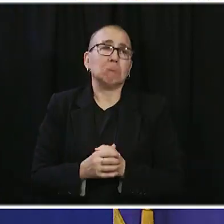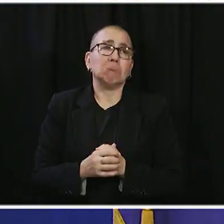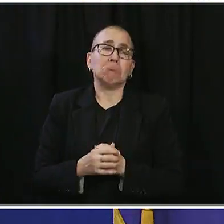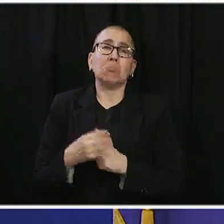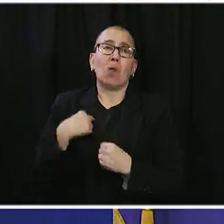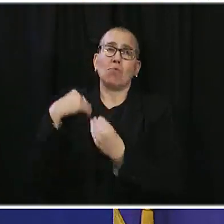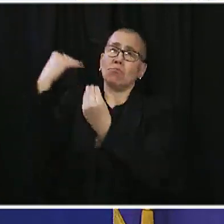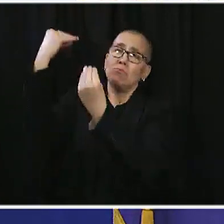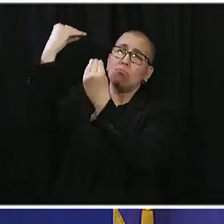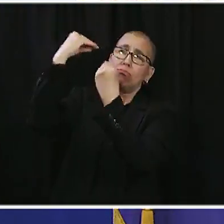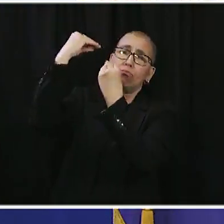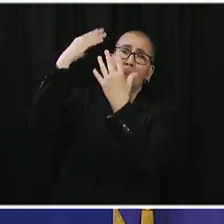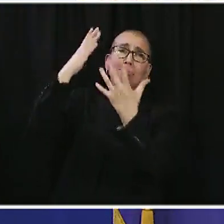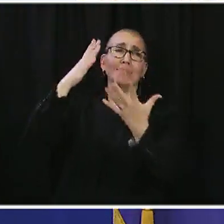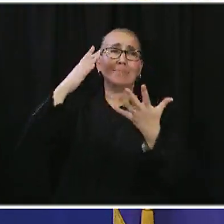≫ YEAH, AND I'M NOT GOING TO --